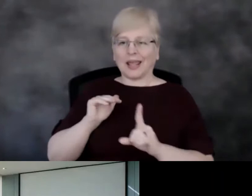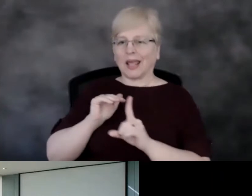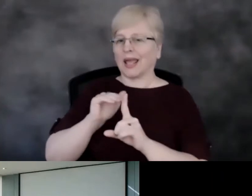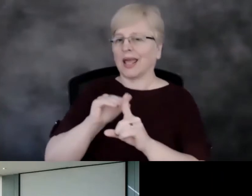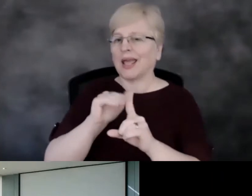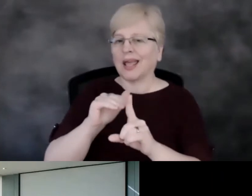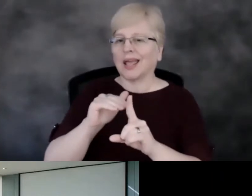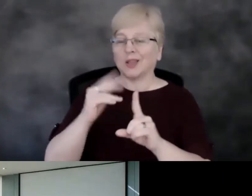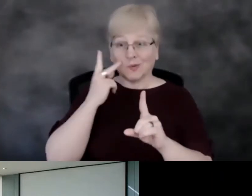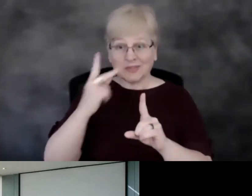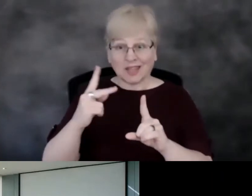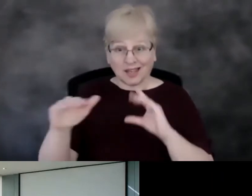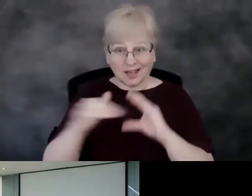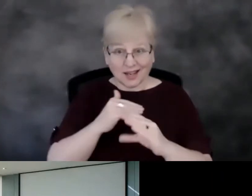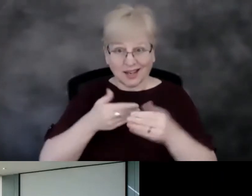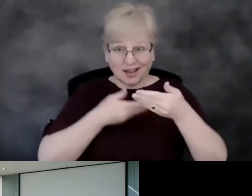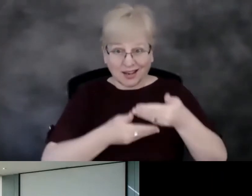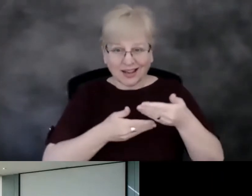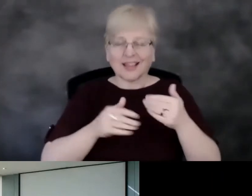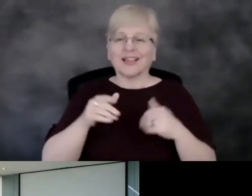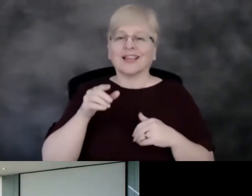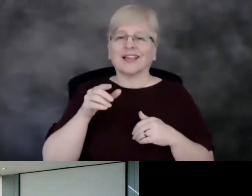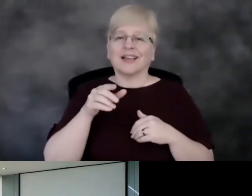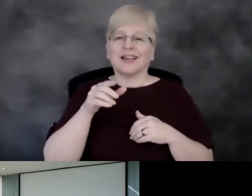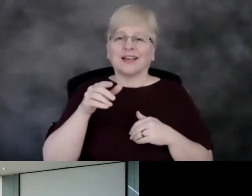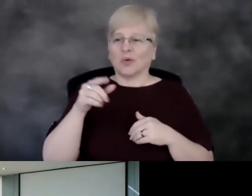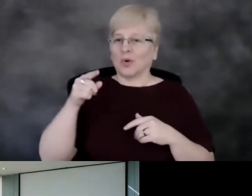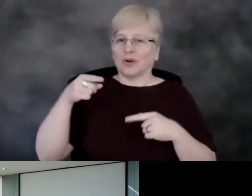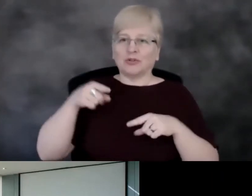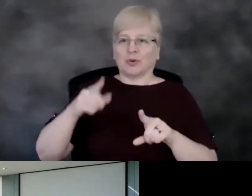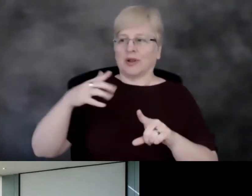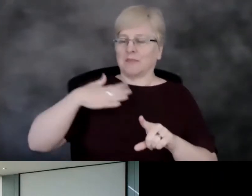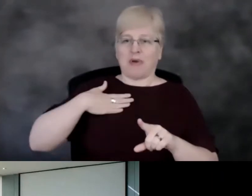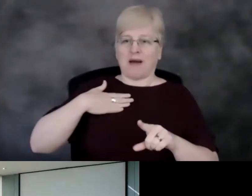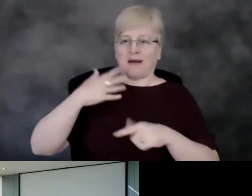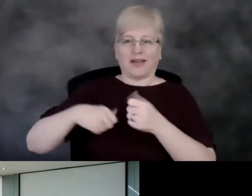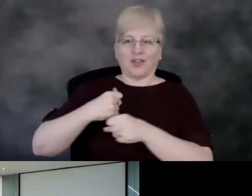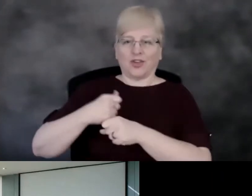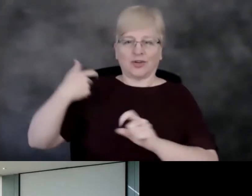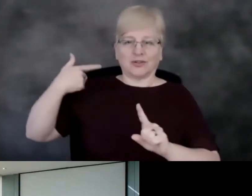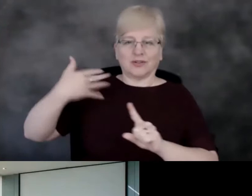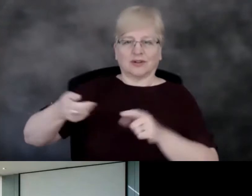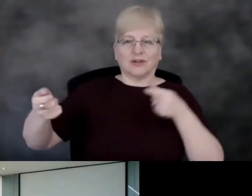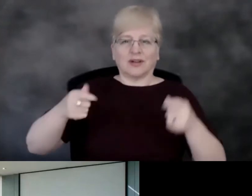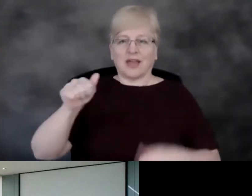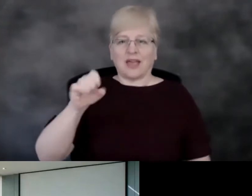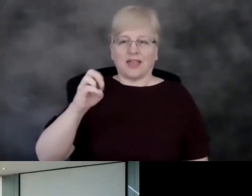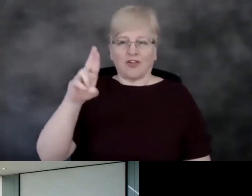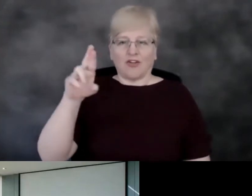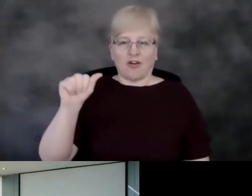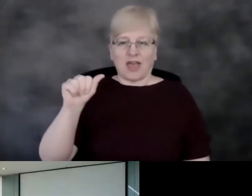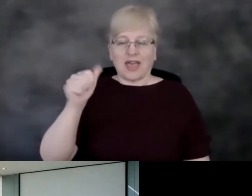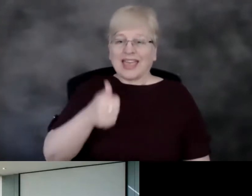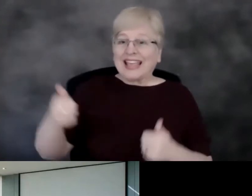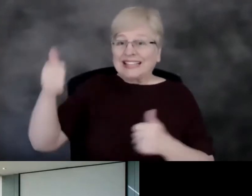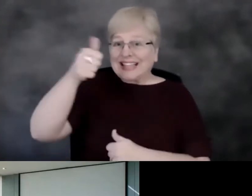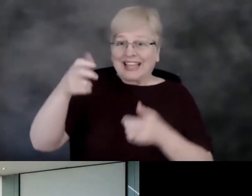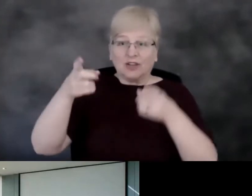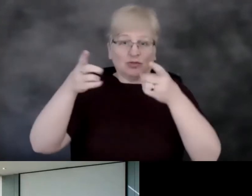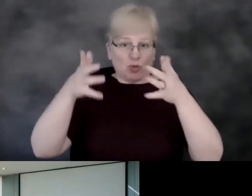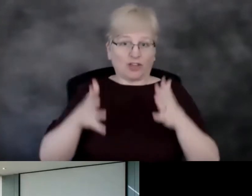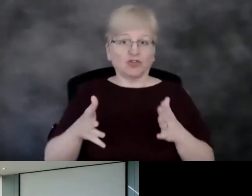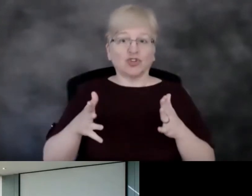we have intersected over the years of my tenure, 16:05:58 I am AERA executive Director. I consider